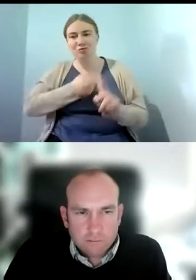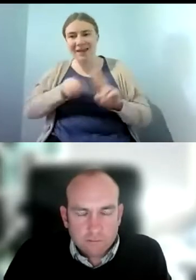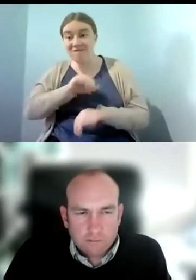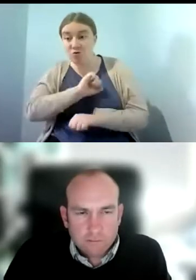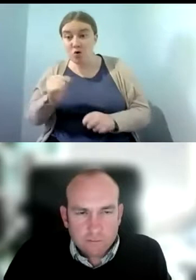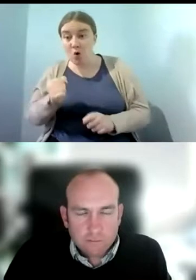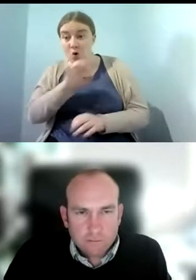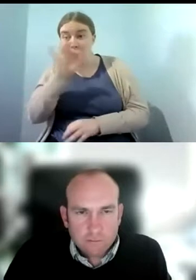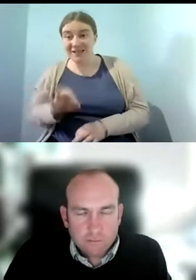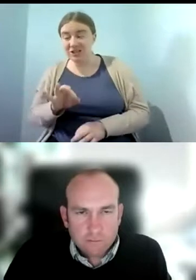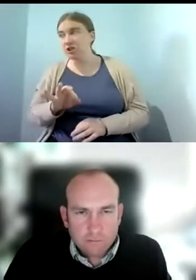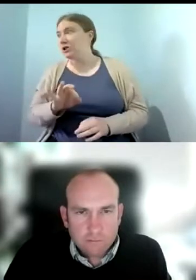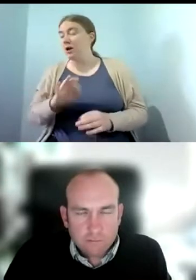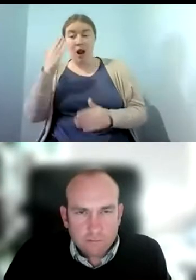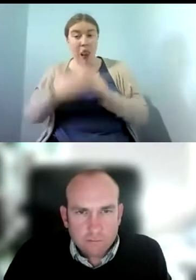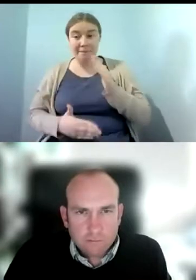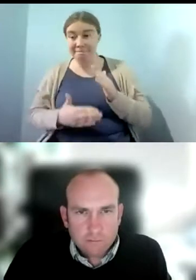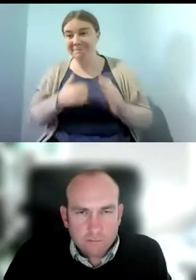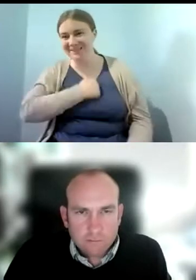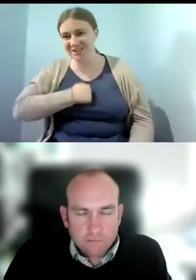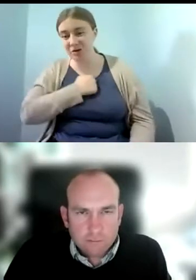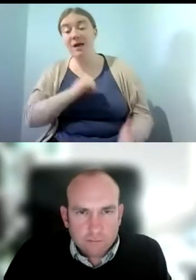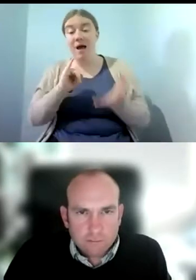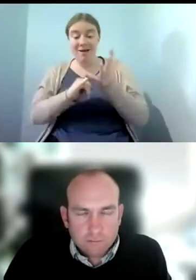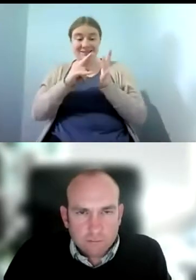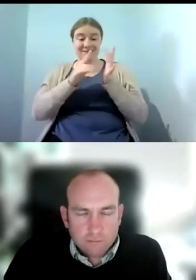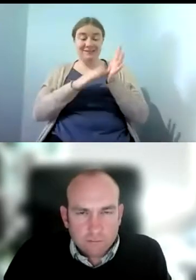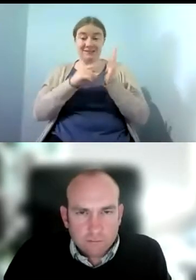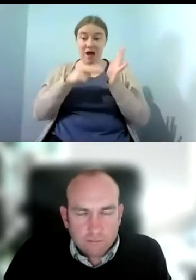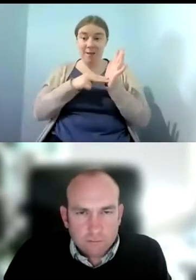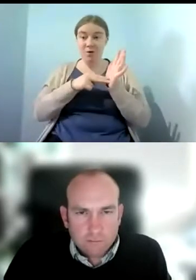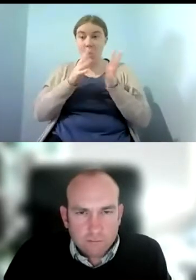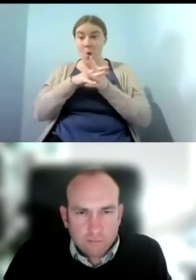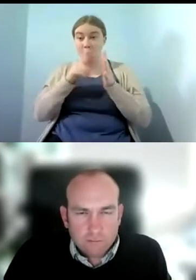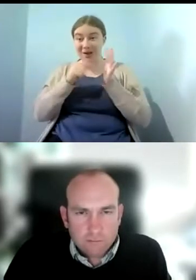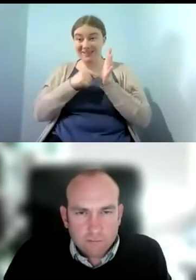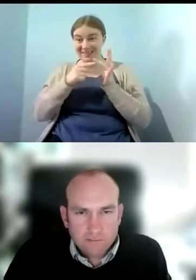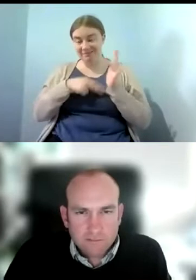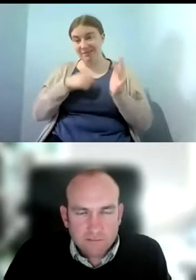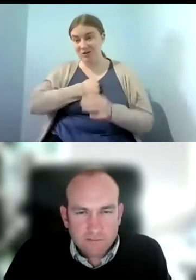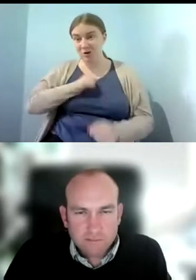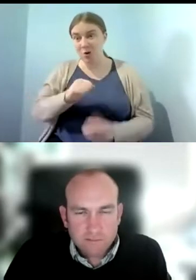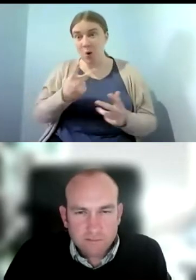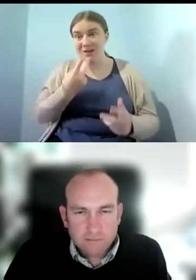anyone off um simon witton i i accidentally hit the wrong button to your second reply but i've